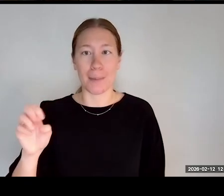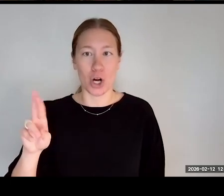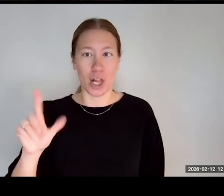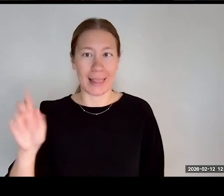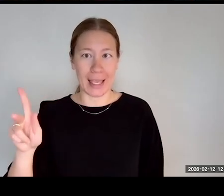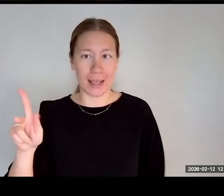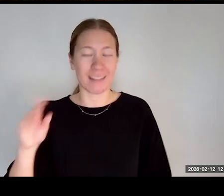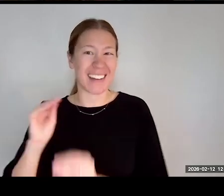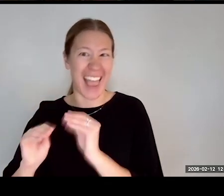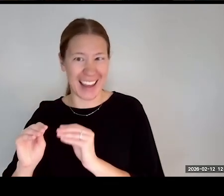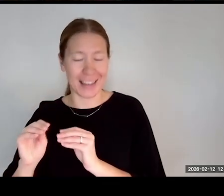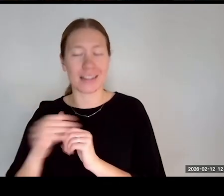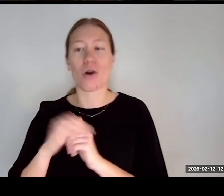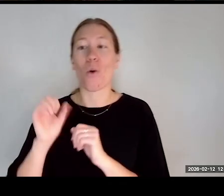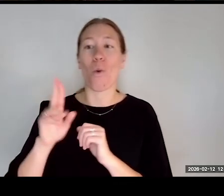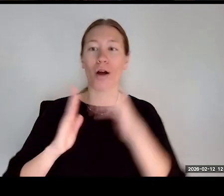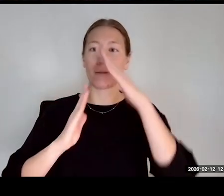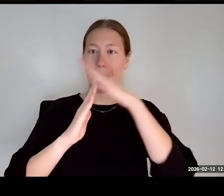or you can go into your